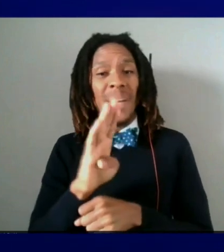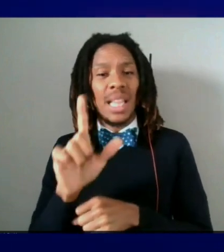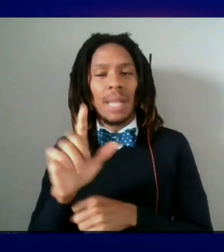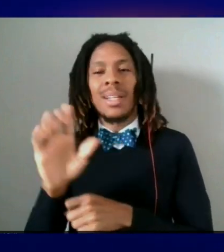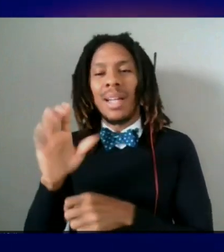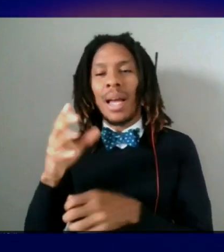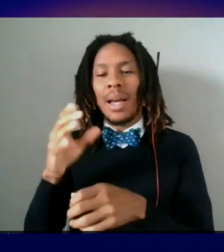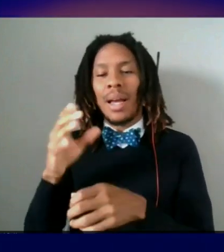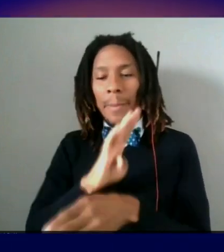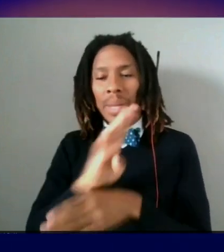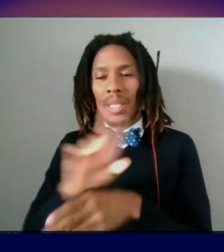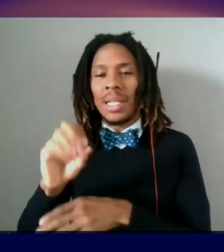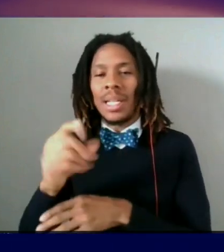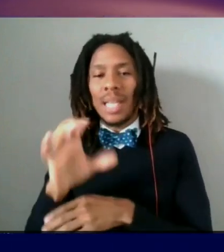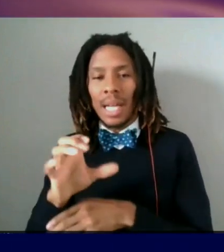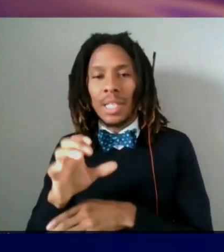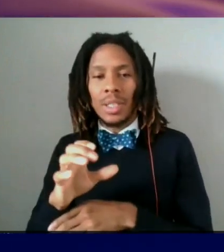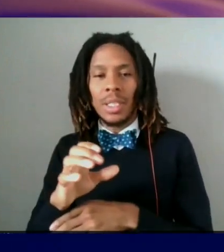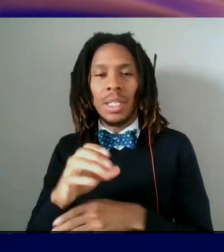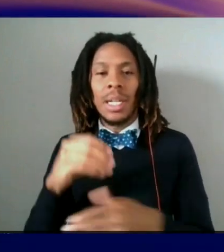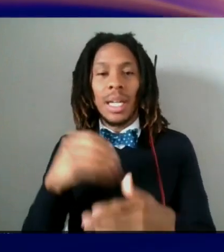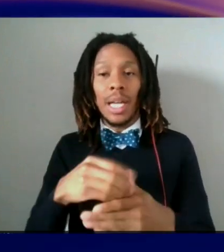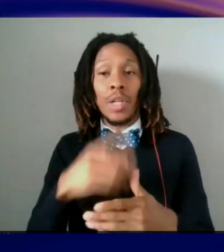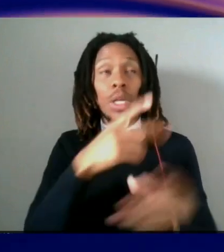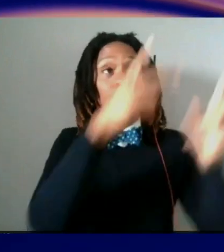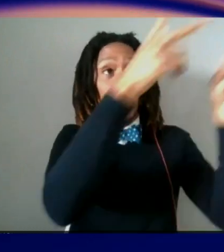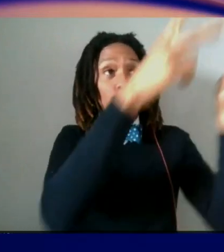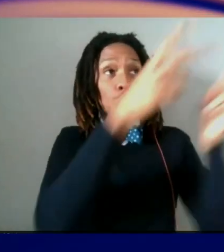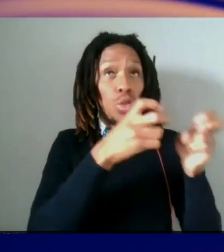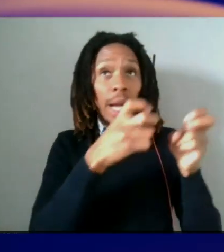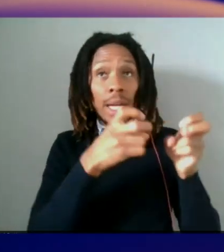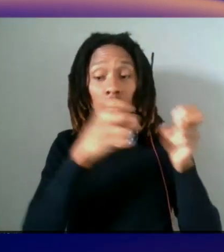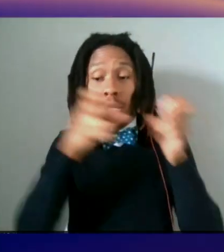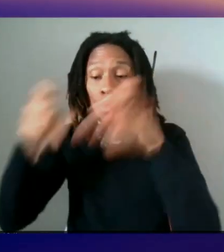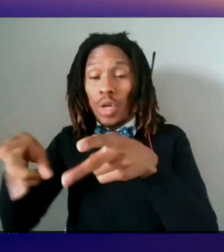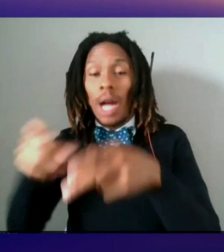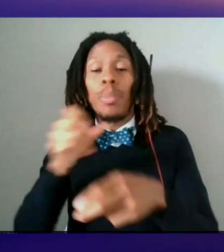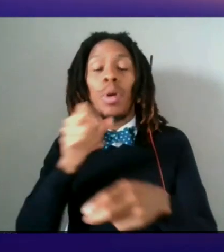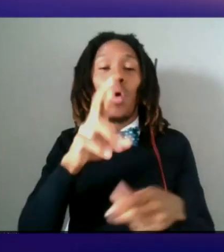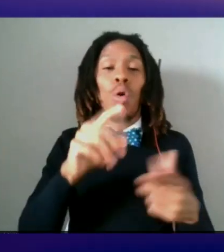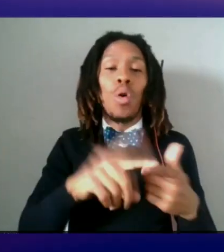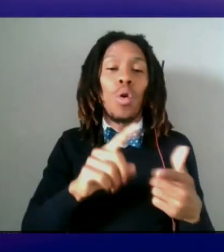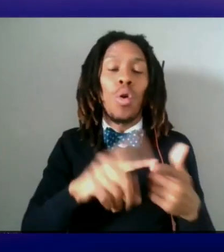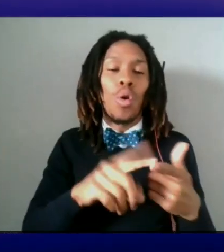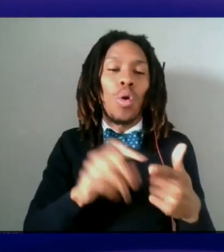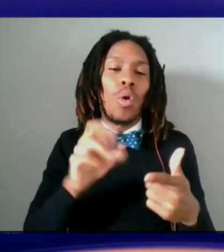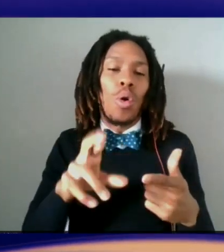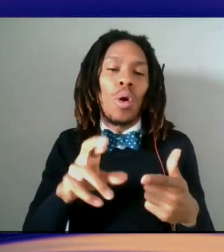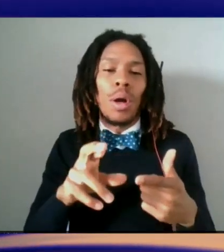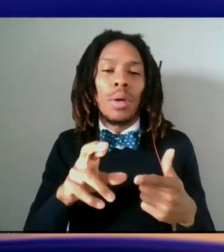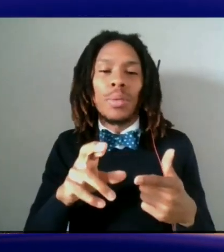in the form of drag and drop interface, or you can create a business logic in the form of a code.